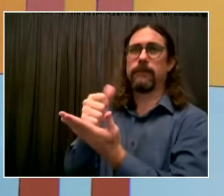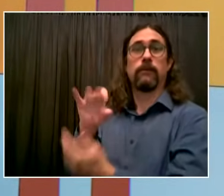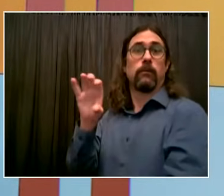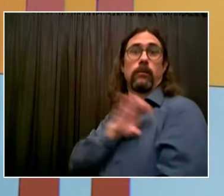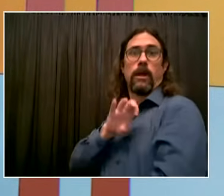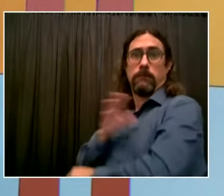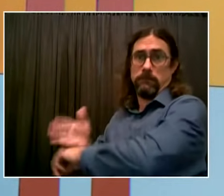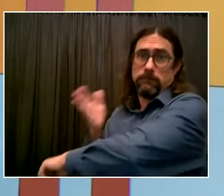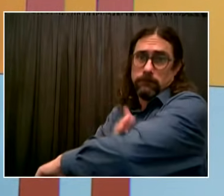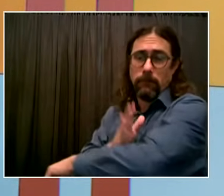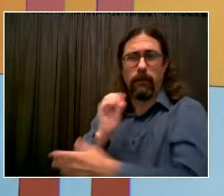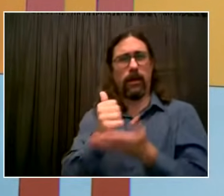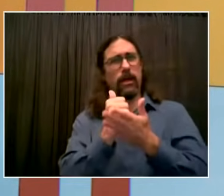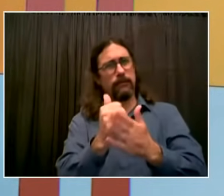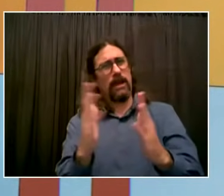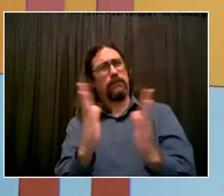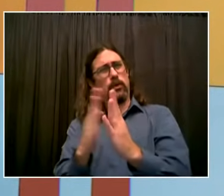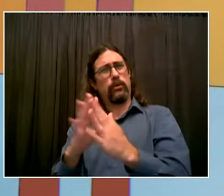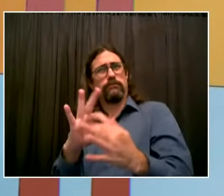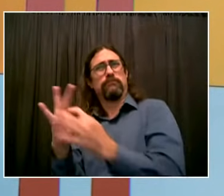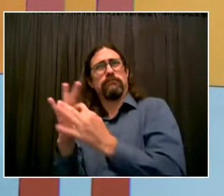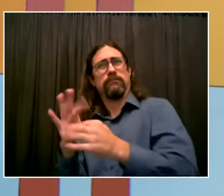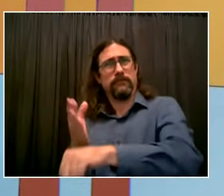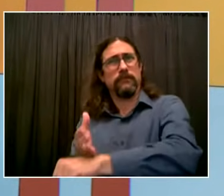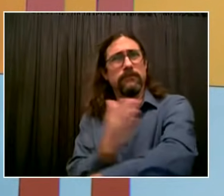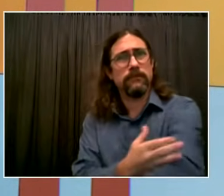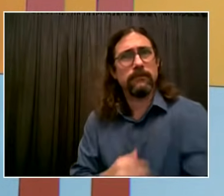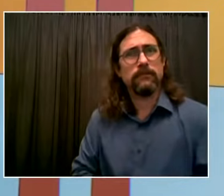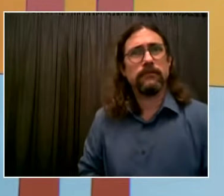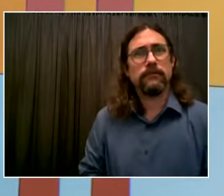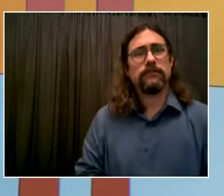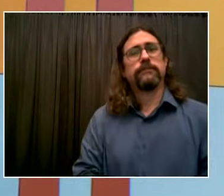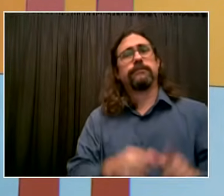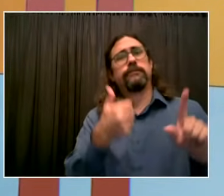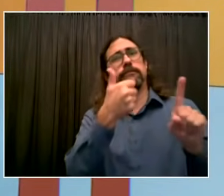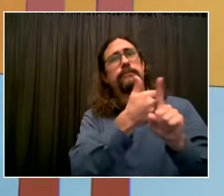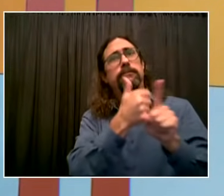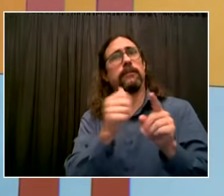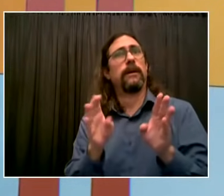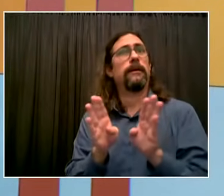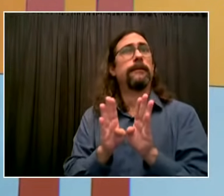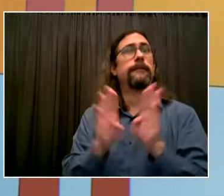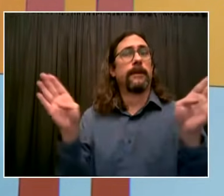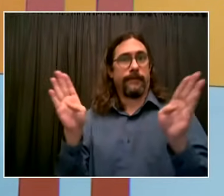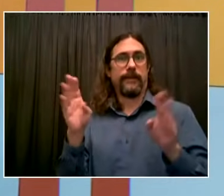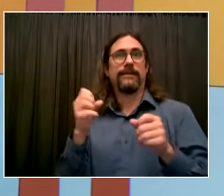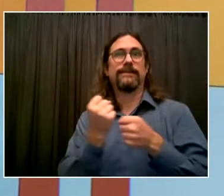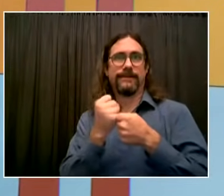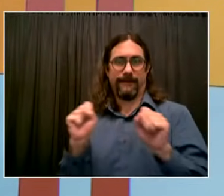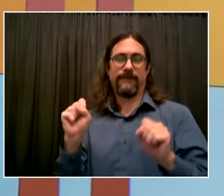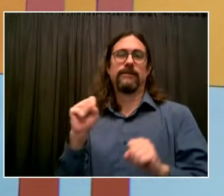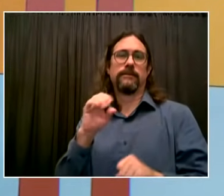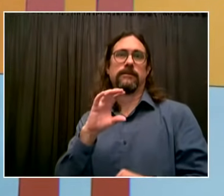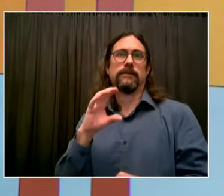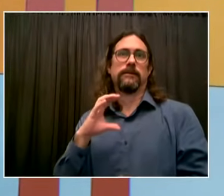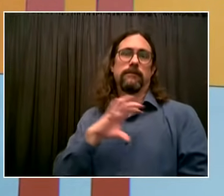BETTER. HERE IS SOMEONE WHO IS THE PUBLIC SAFETY CHAIR FOR OUR COMMUNITY BOARD 12 IN